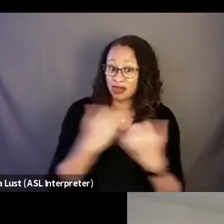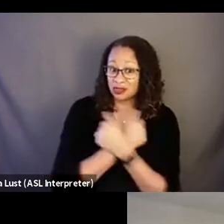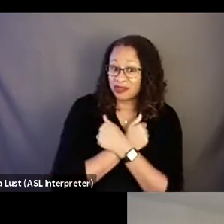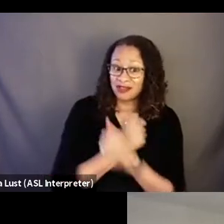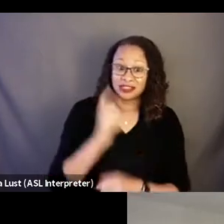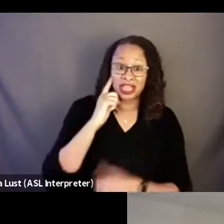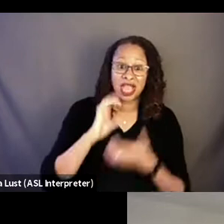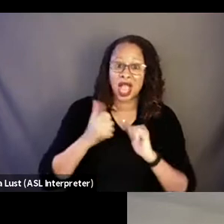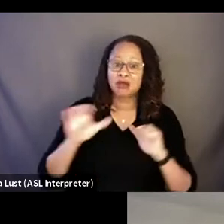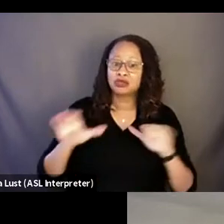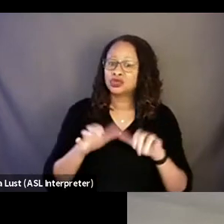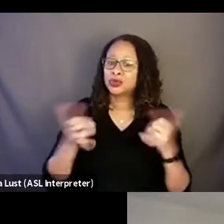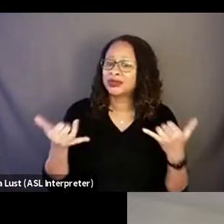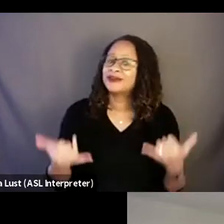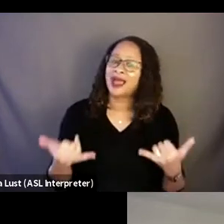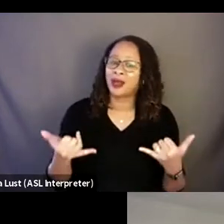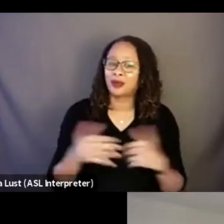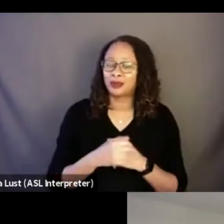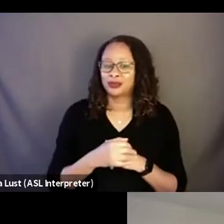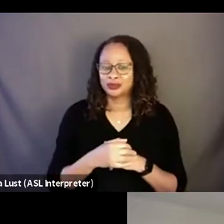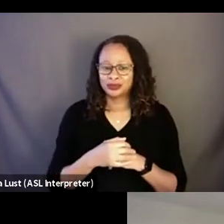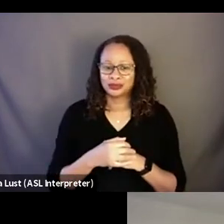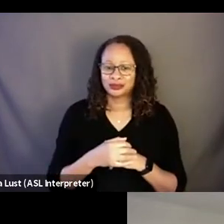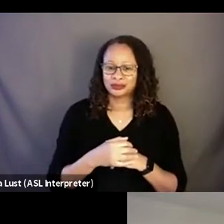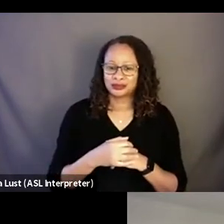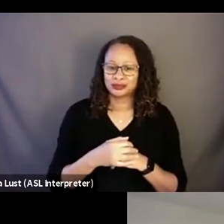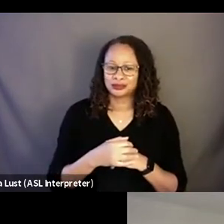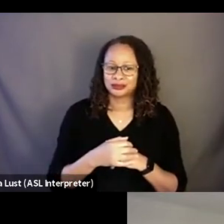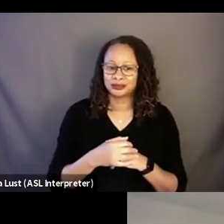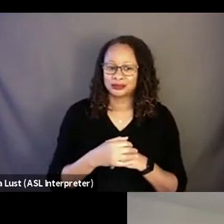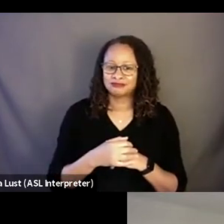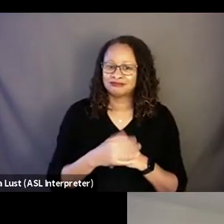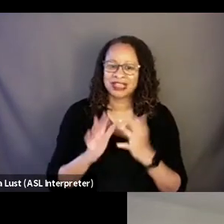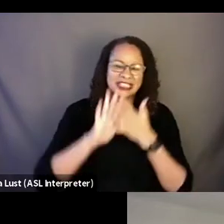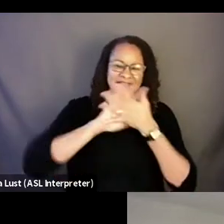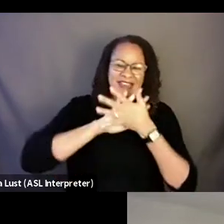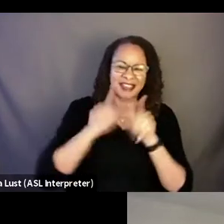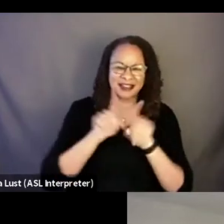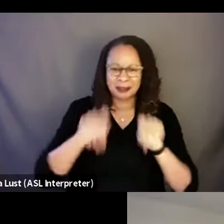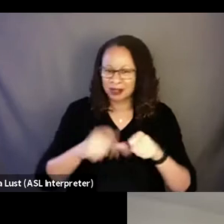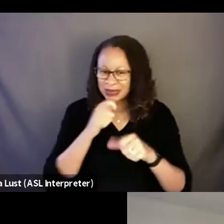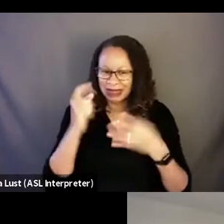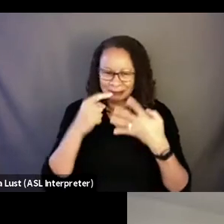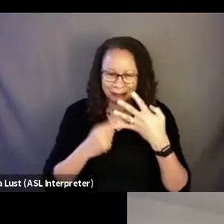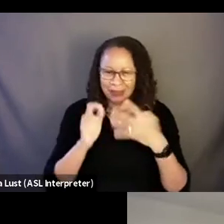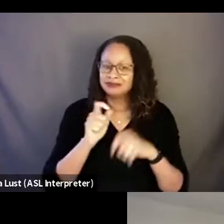how you're doing, in as vague terms as you can be. How are you feeling?